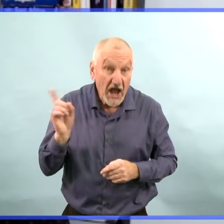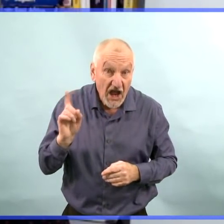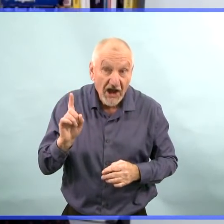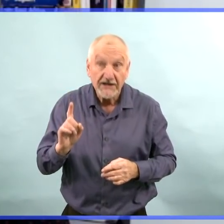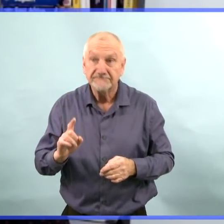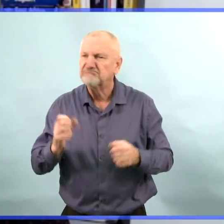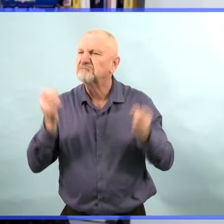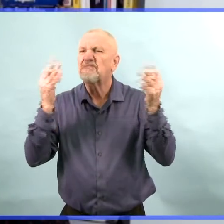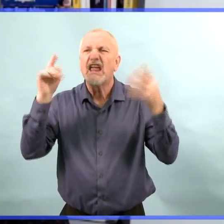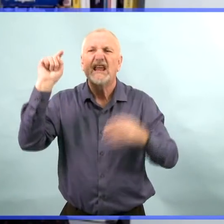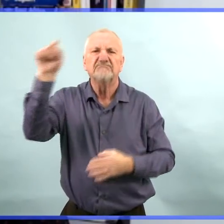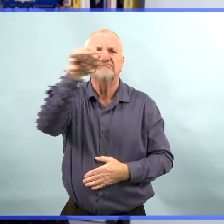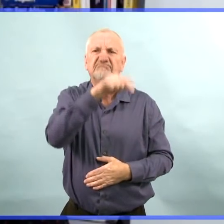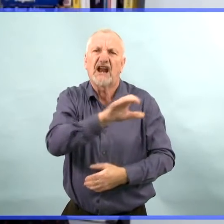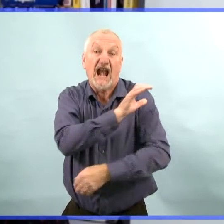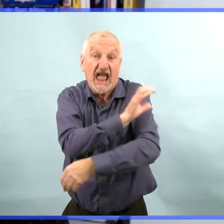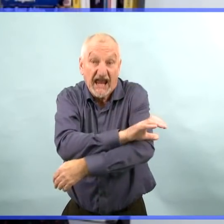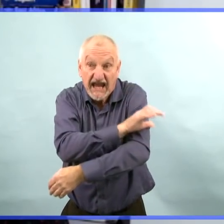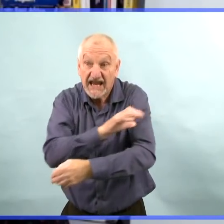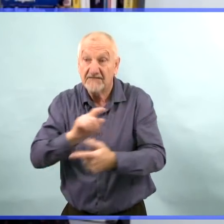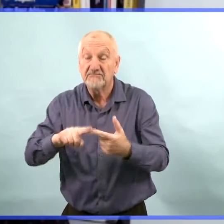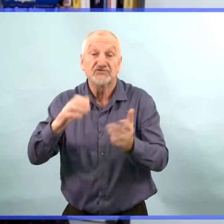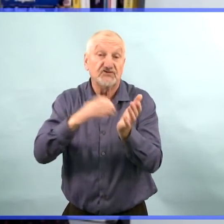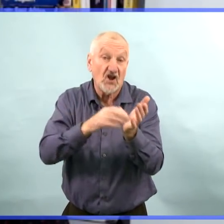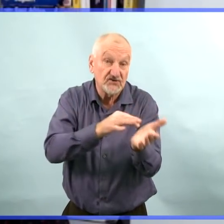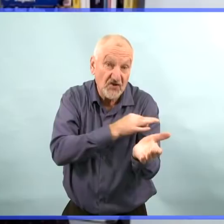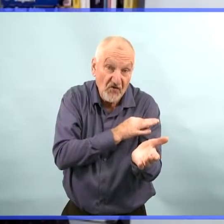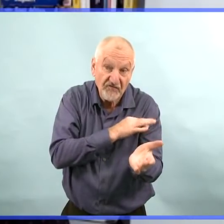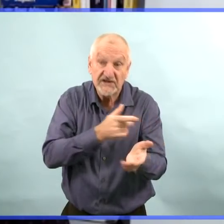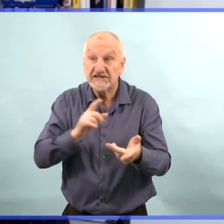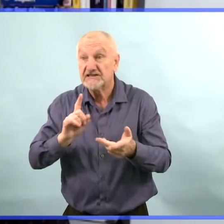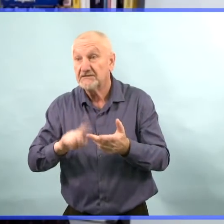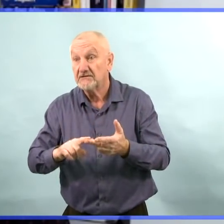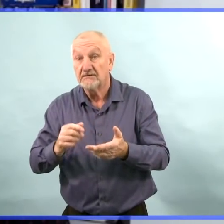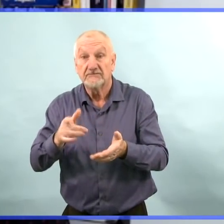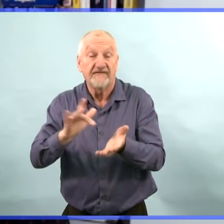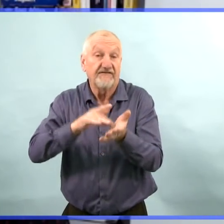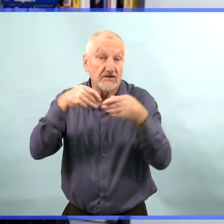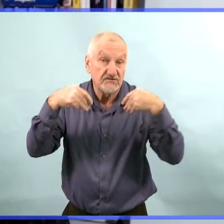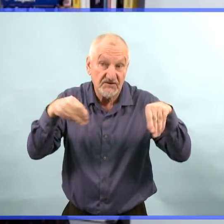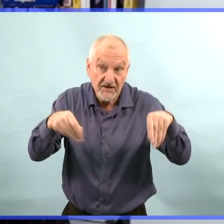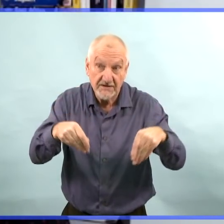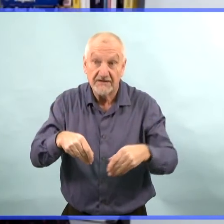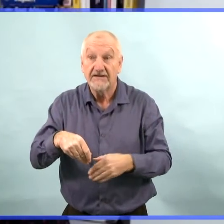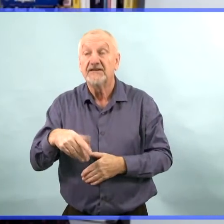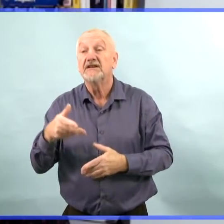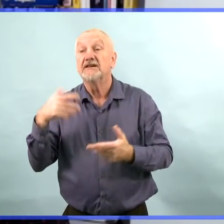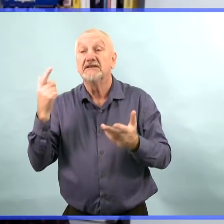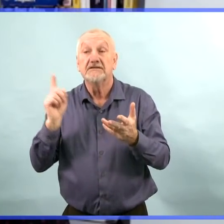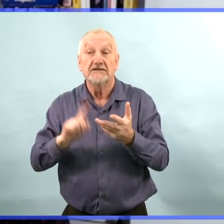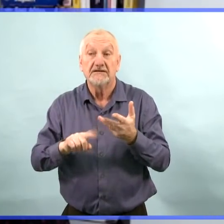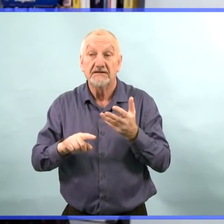clinics physician offices pharmacies urban indigenous clinics and pop-up community clinics